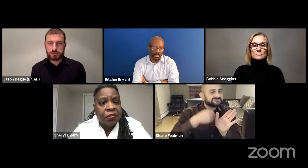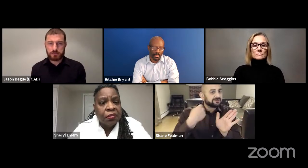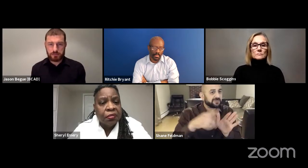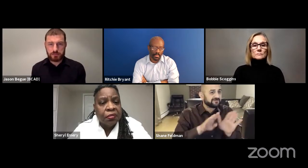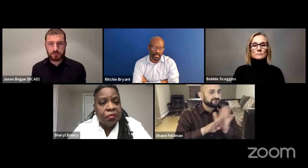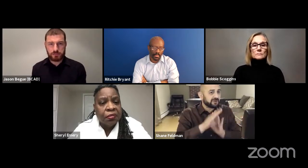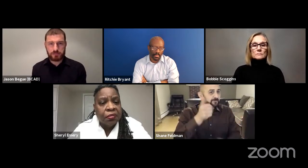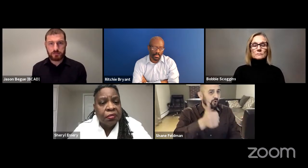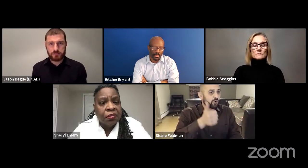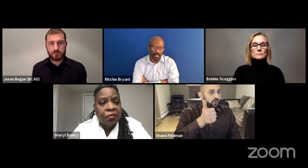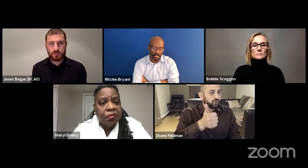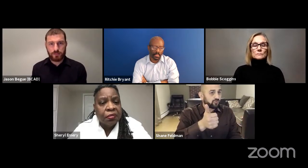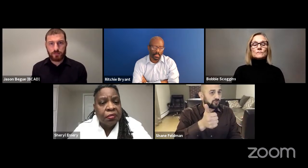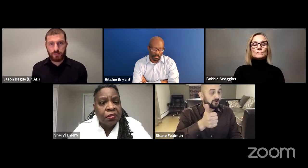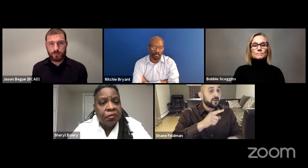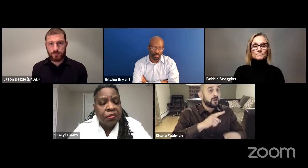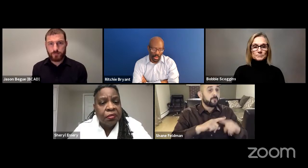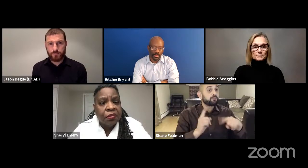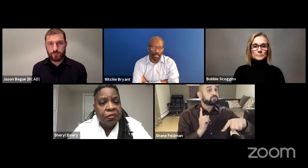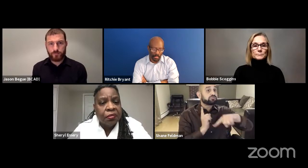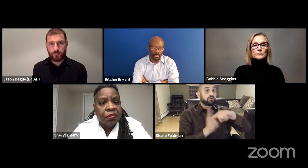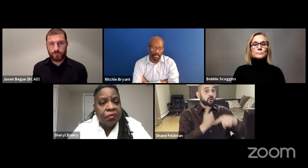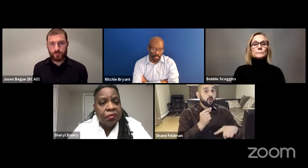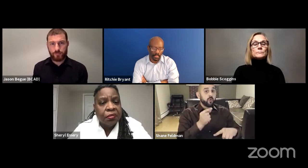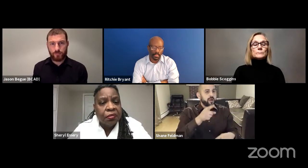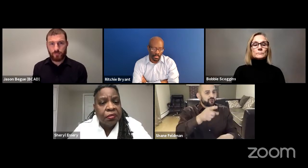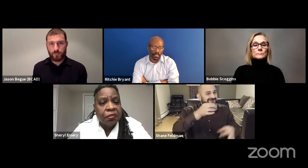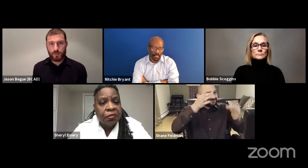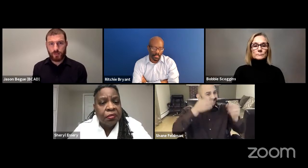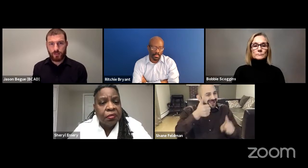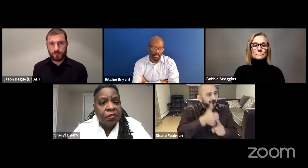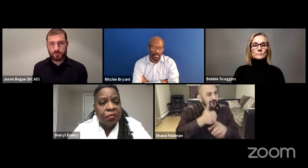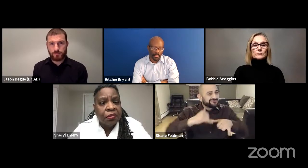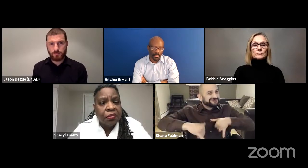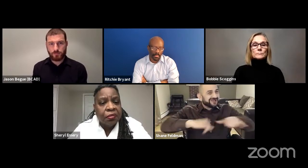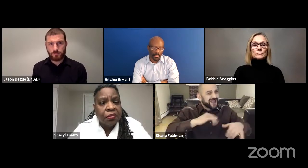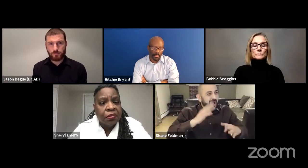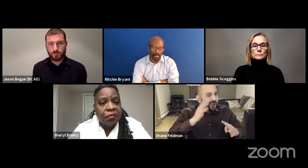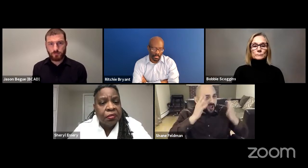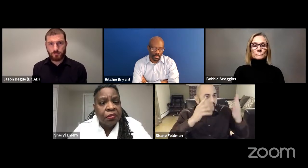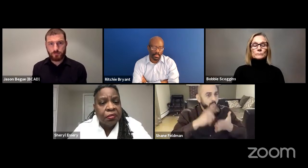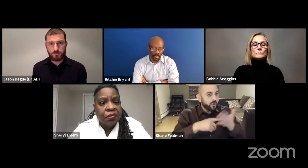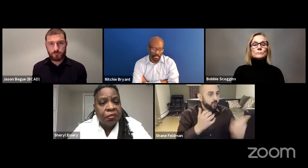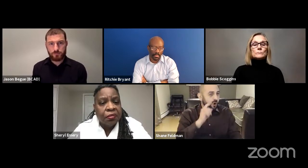oh, some concerns about that. It's very expensive to develop an assessment in‑house. The pro